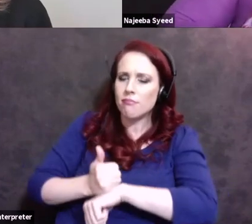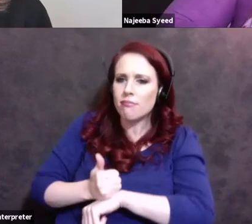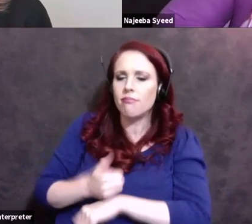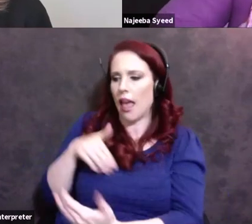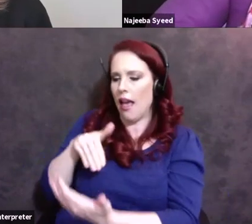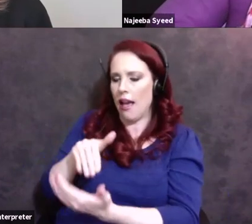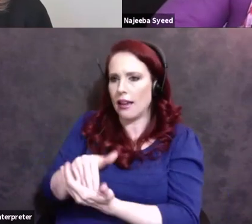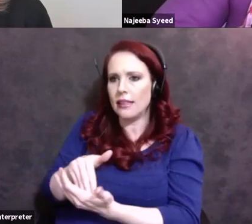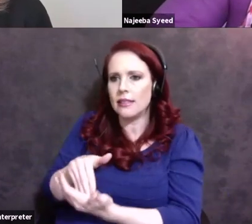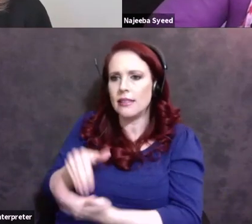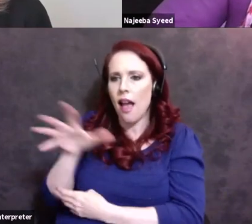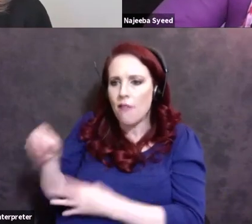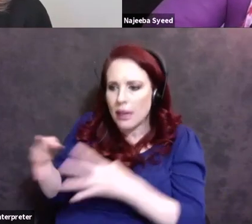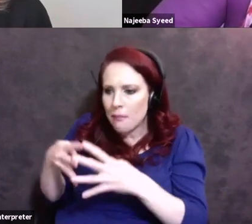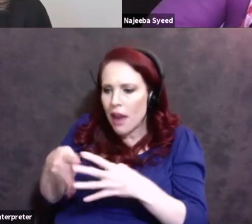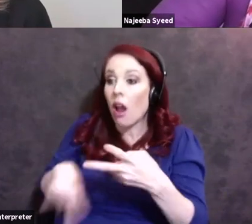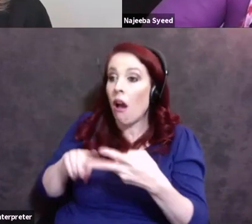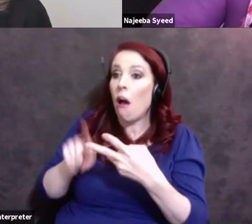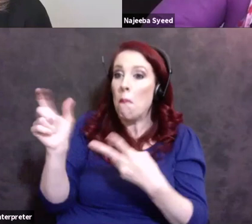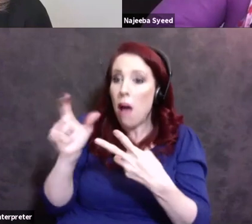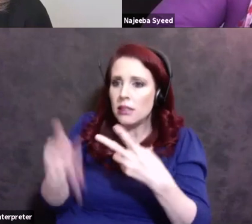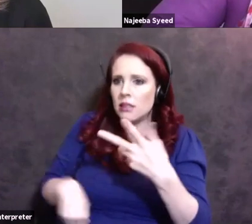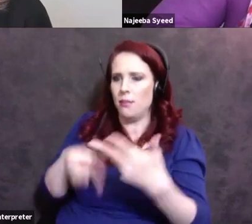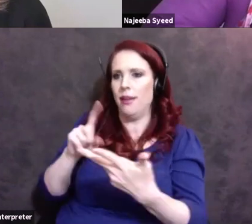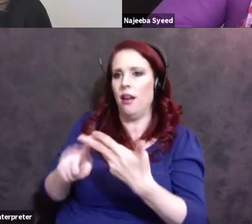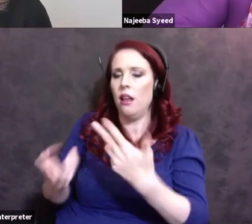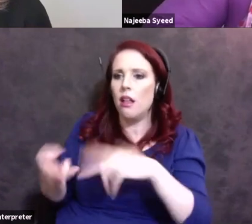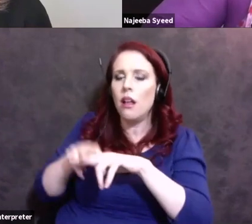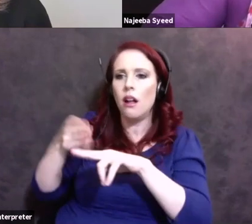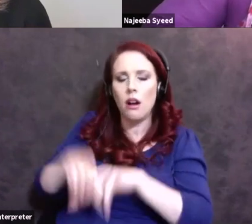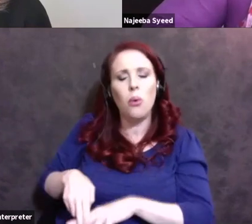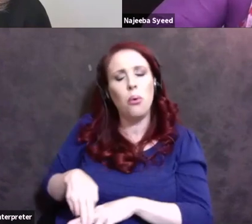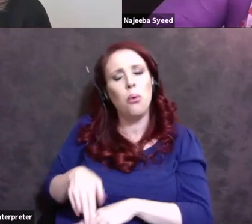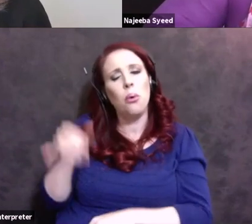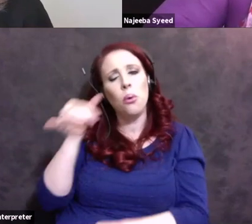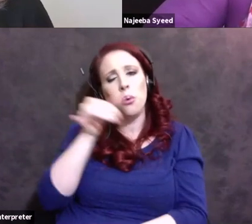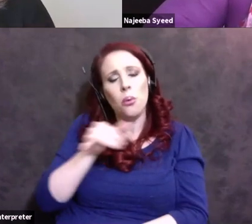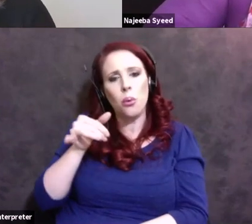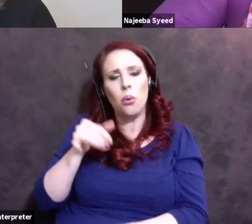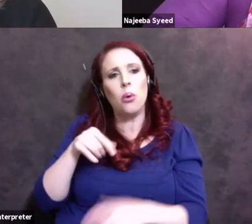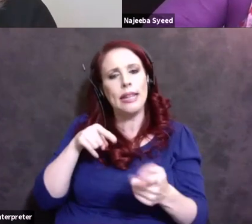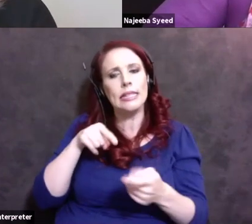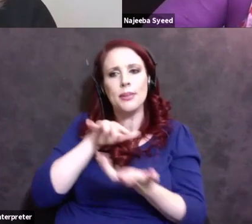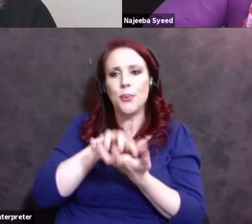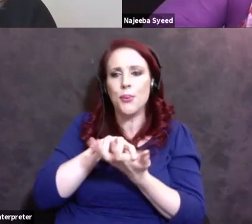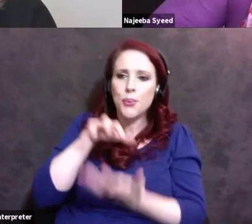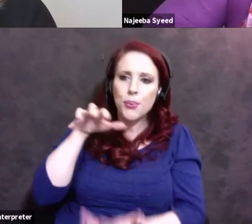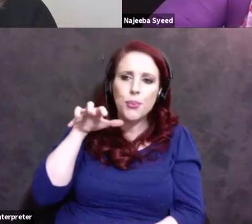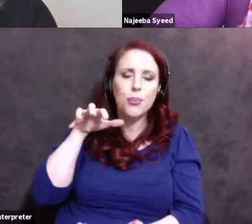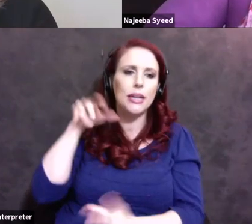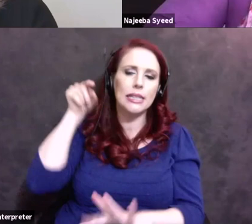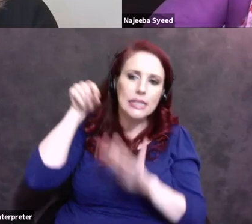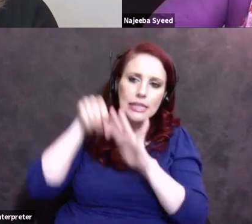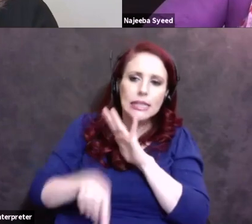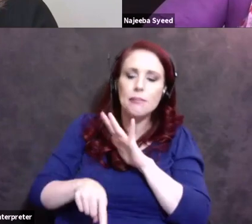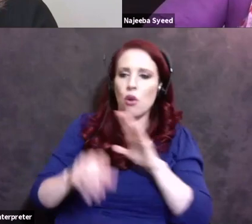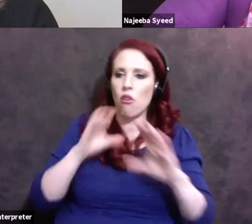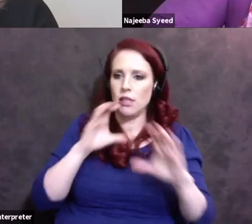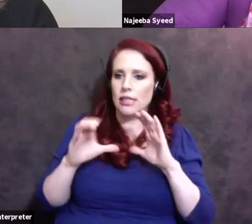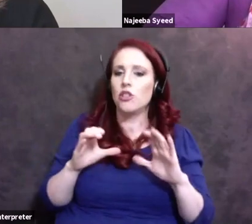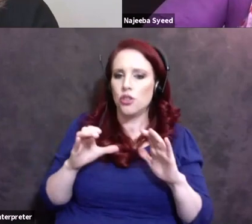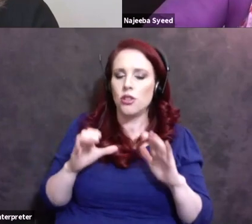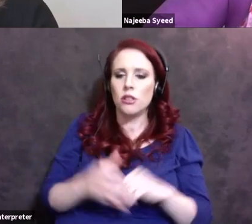an element around religion this is a very rich conversation to have and I think probably